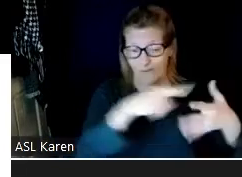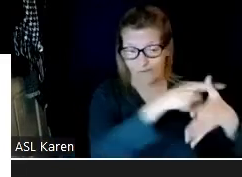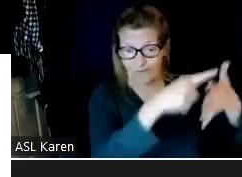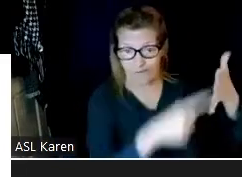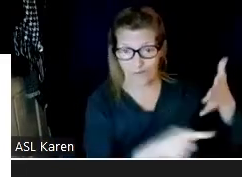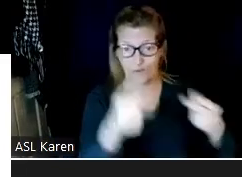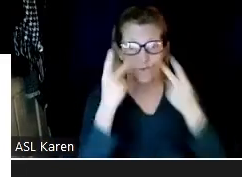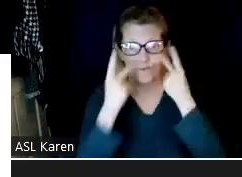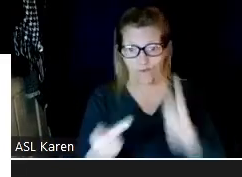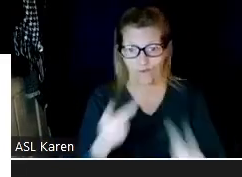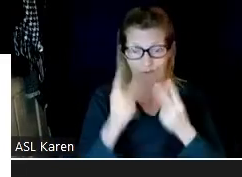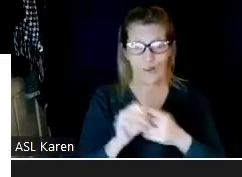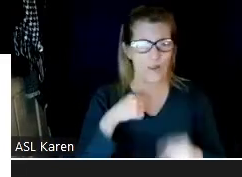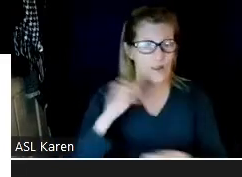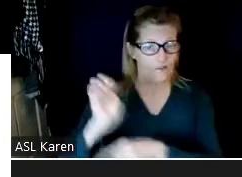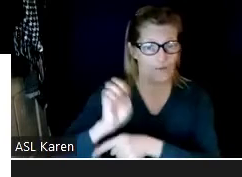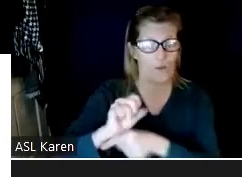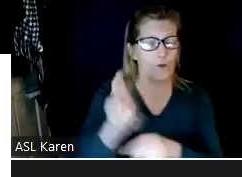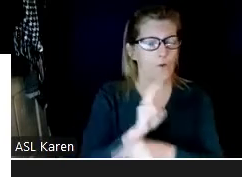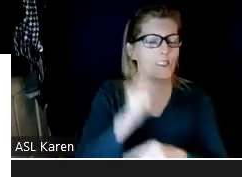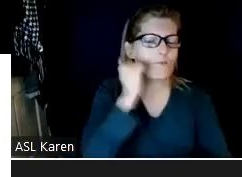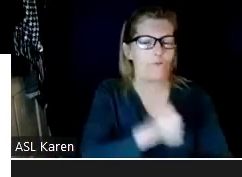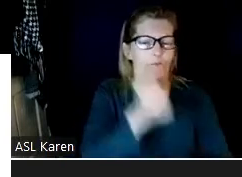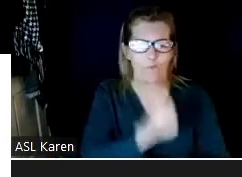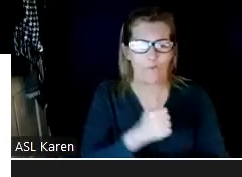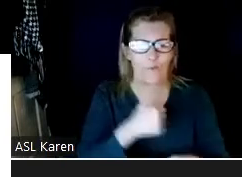that all of our employees use each day as we do our work and make decisions.